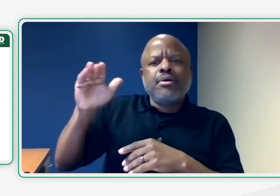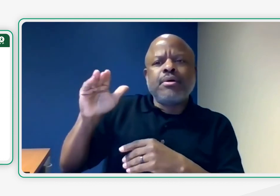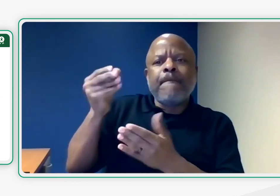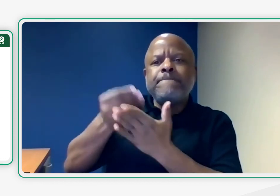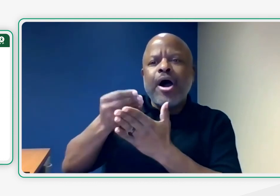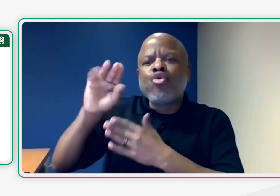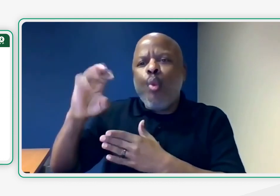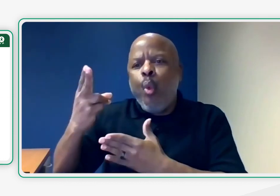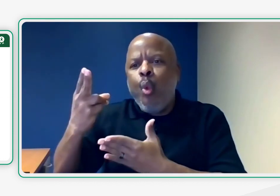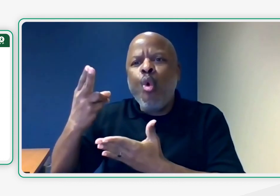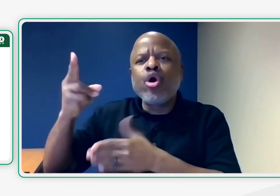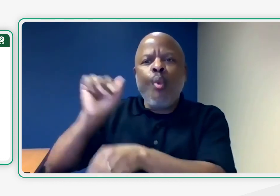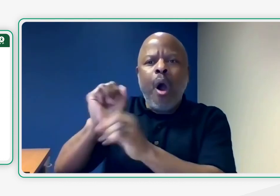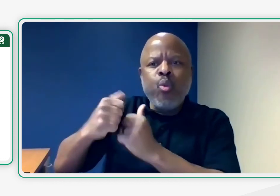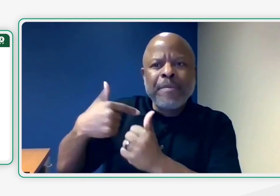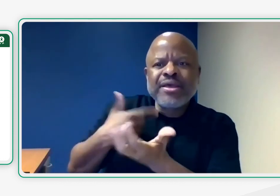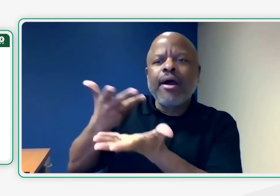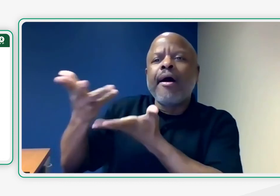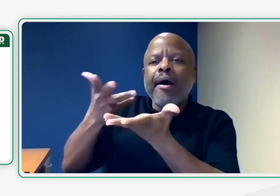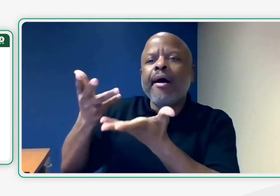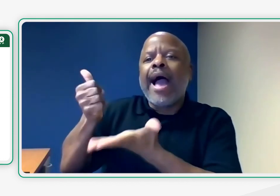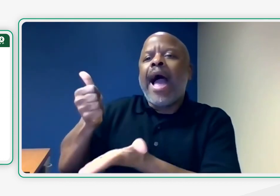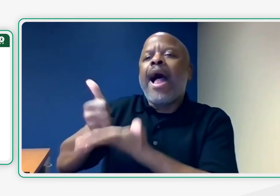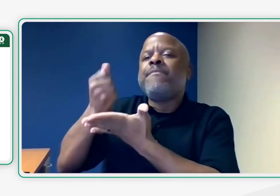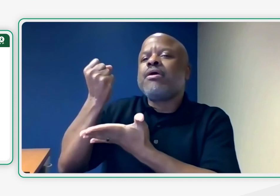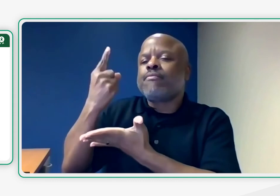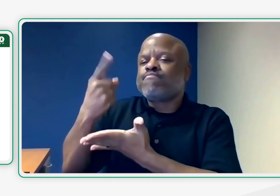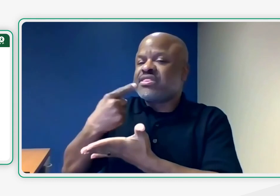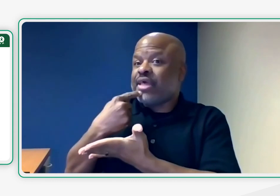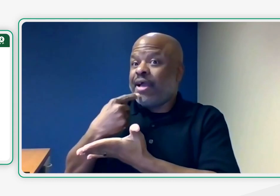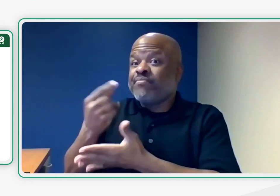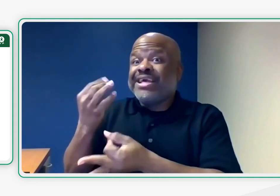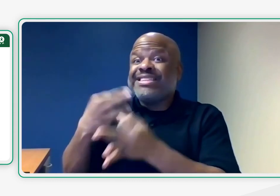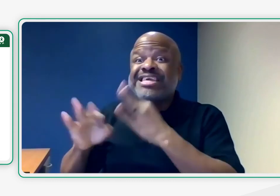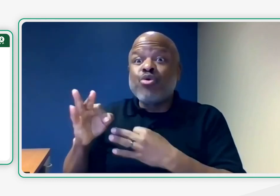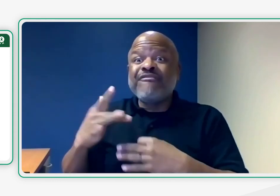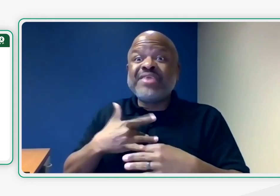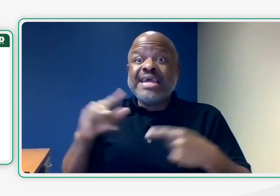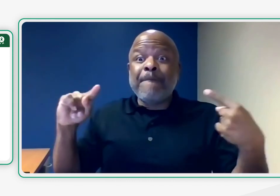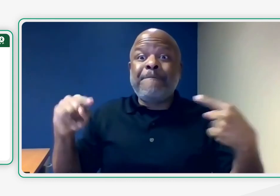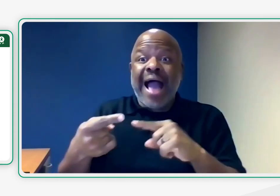with wanting to put away money. That’s hoarding. And after working with a financial coach, the